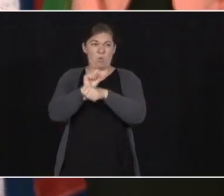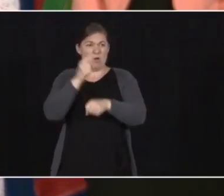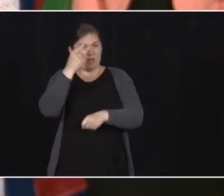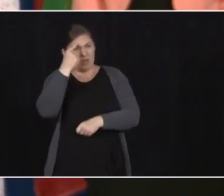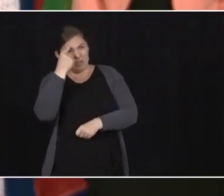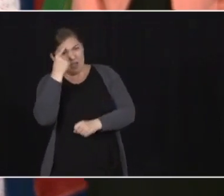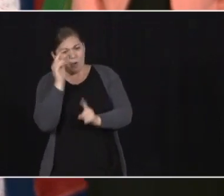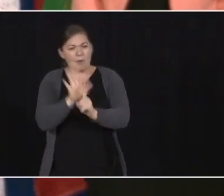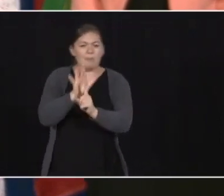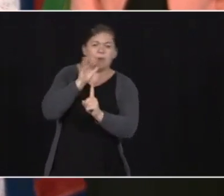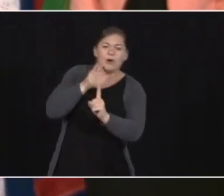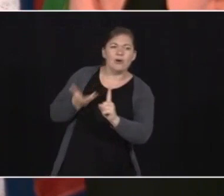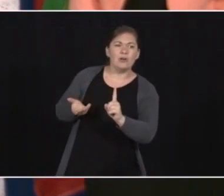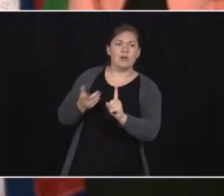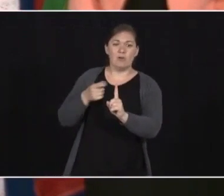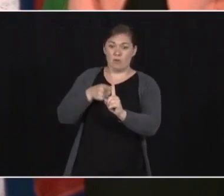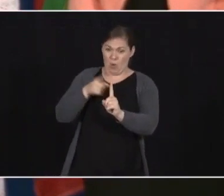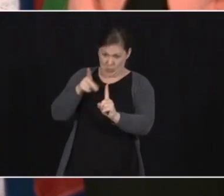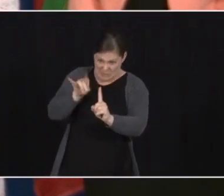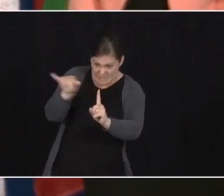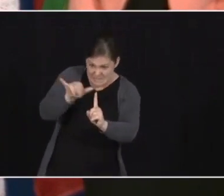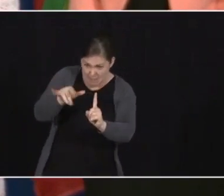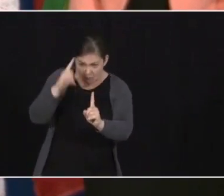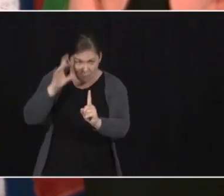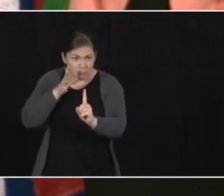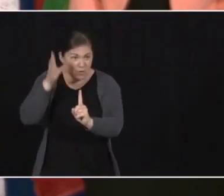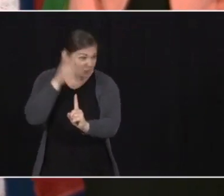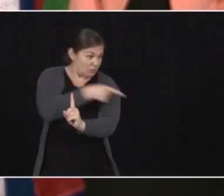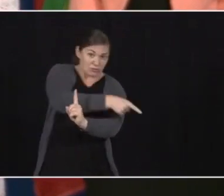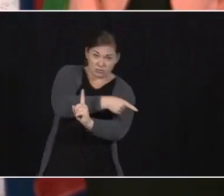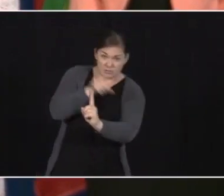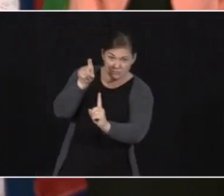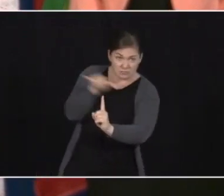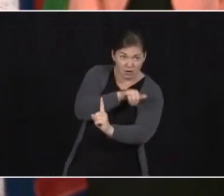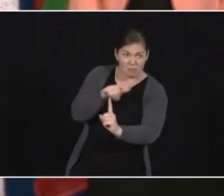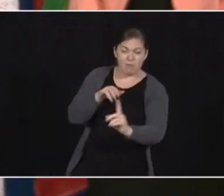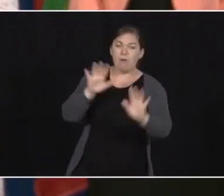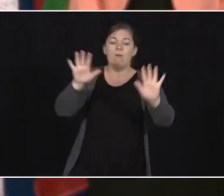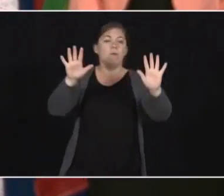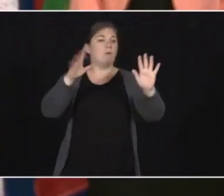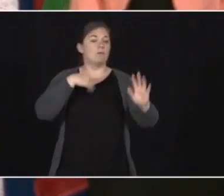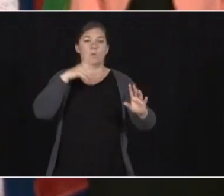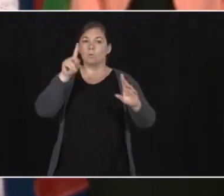Relate to a mom or dad and what you do for your family? I would do anything for my mother.